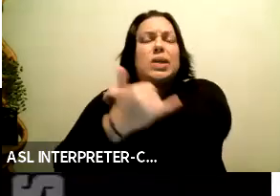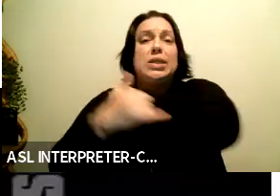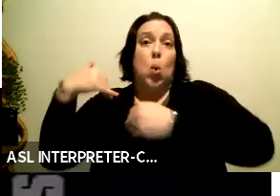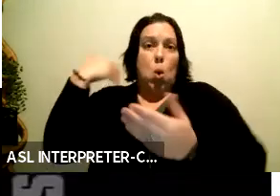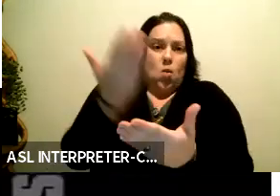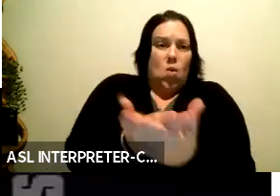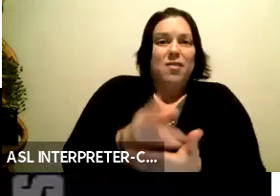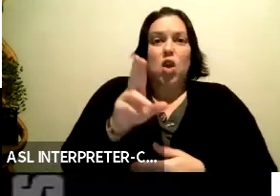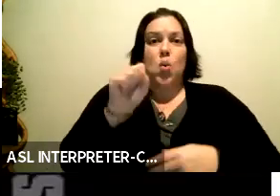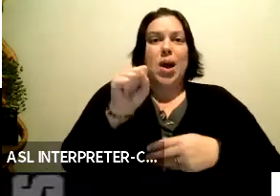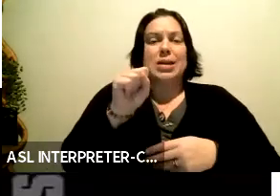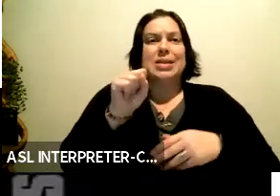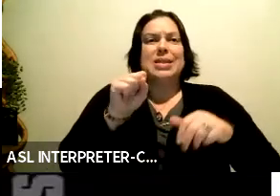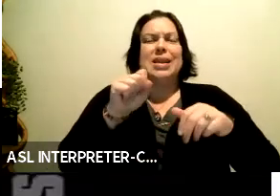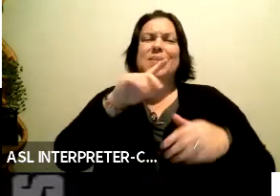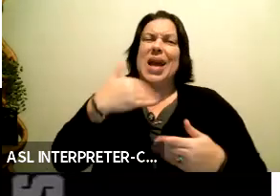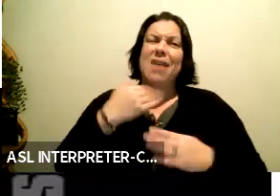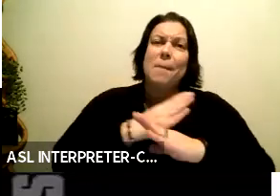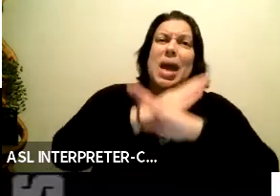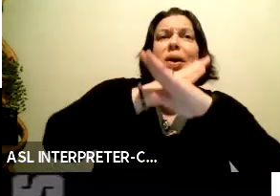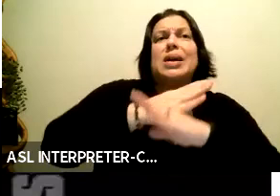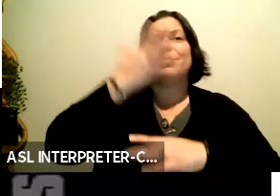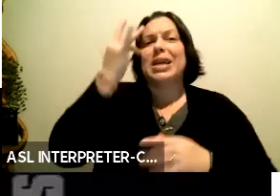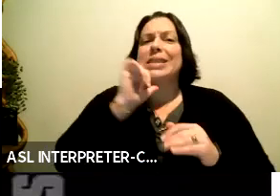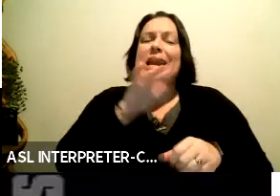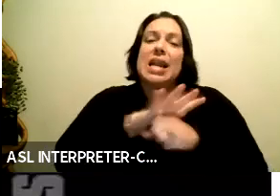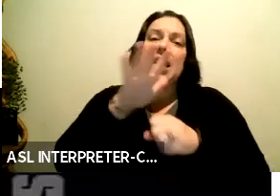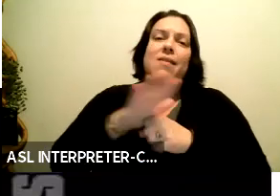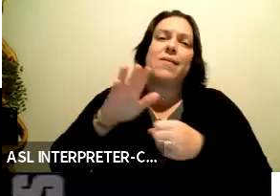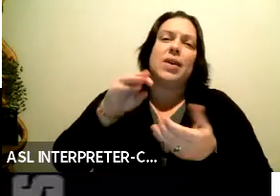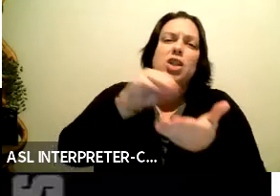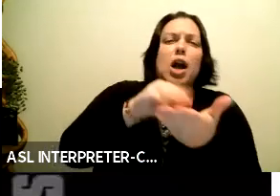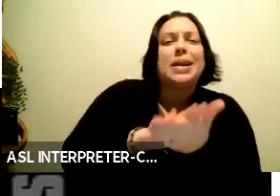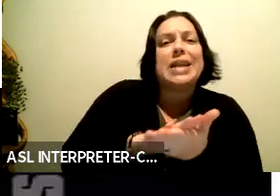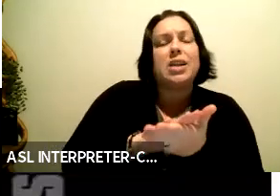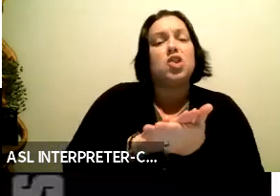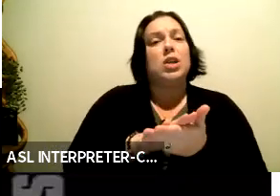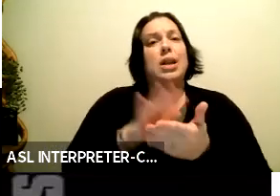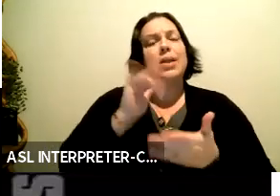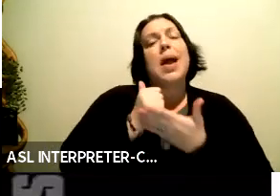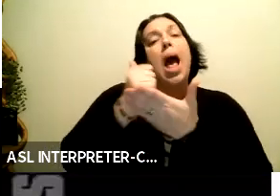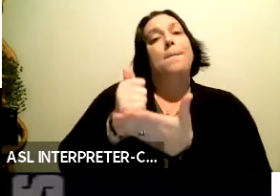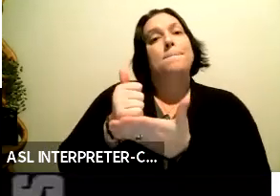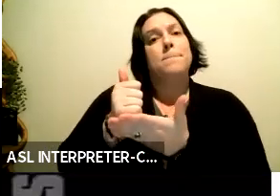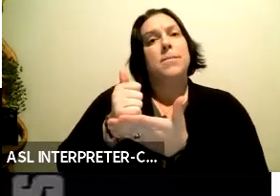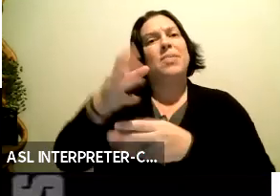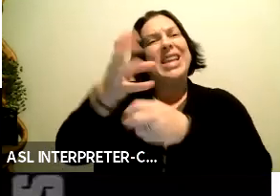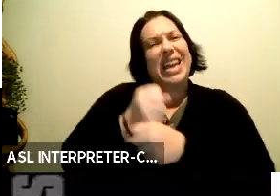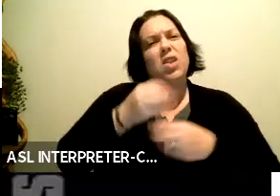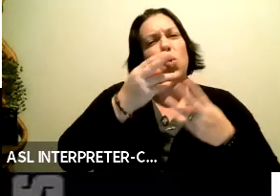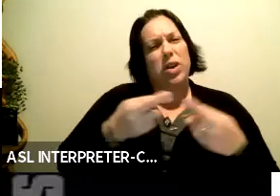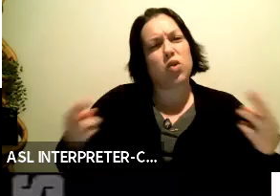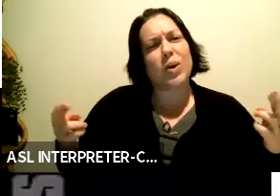and how we still support them. There are over half a dozen health equity workgroups now. Some